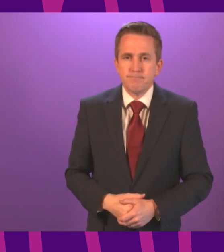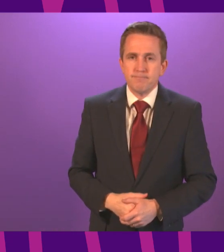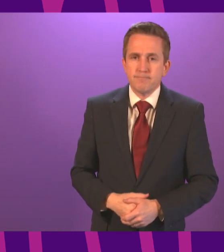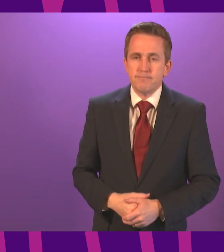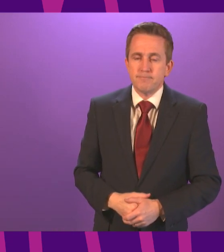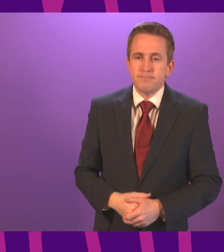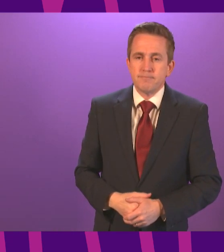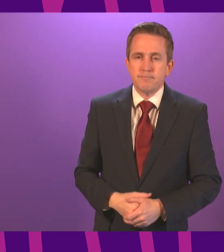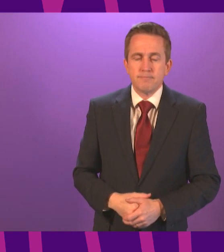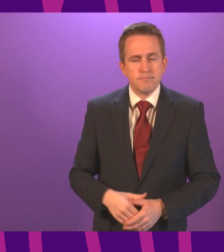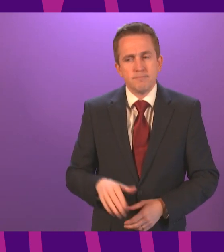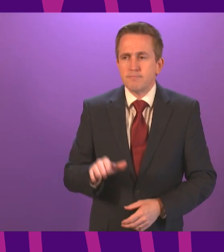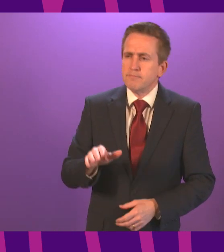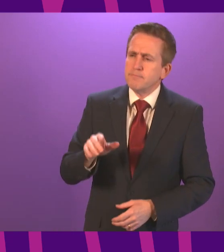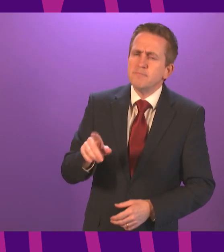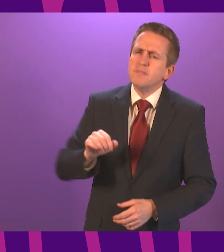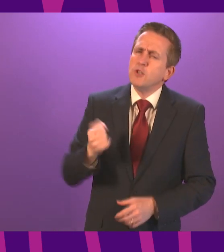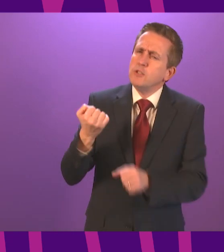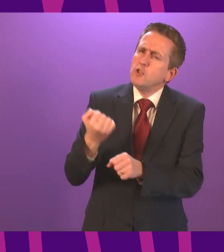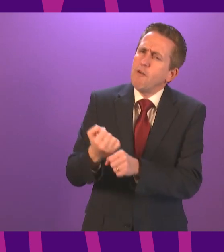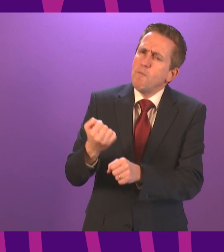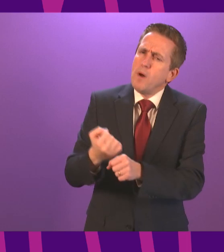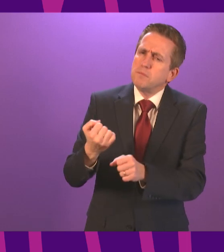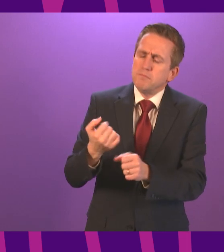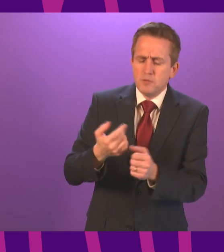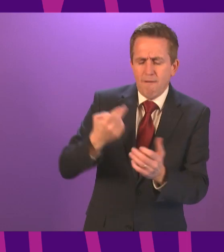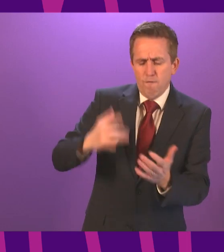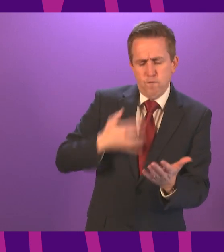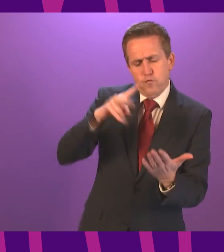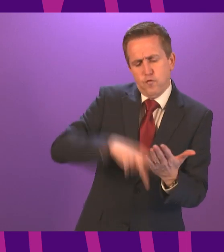Government’s response is to the report, “Caught in a (Covid) trap”, by the Resolution